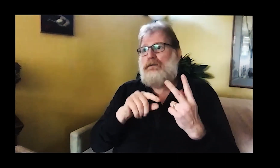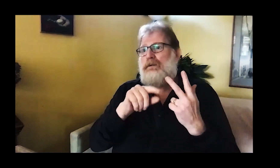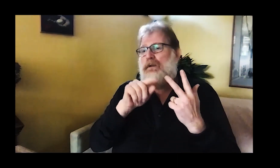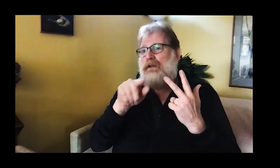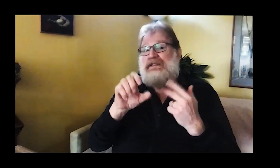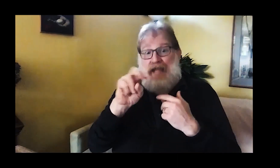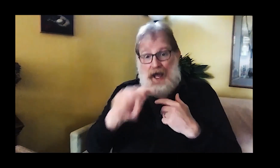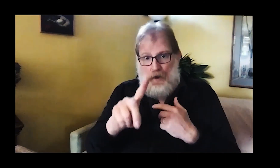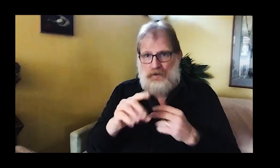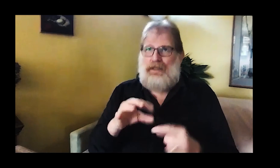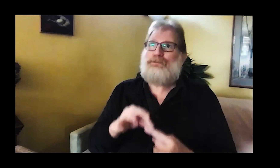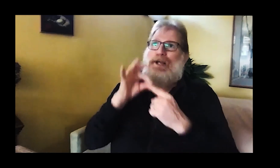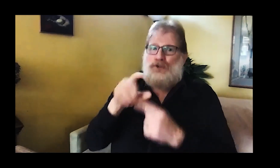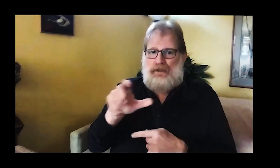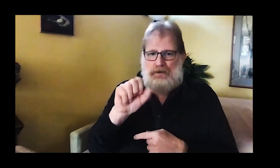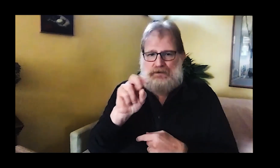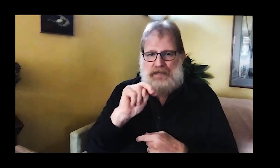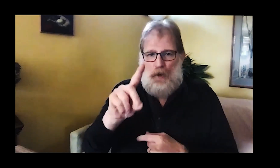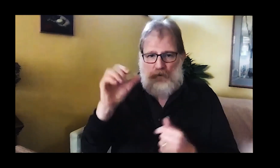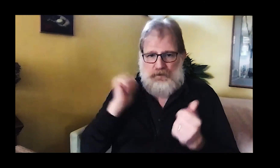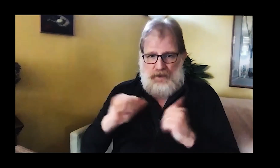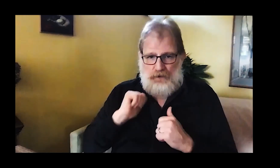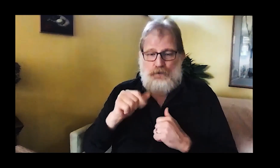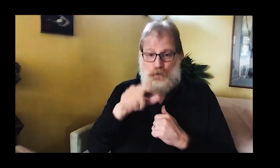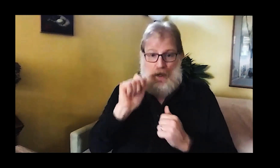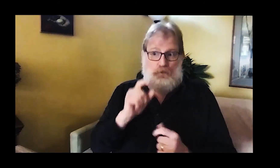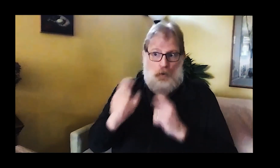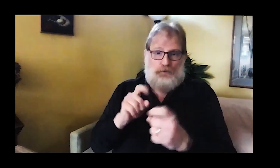Sound - specially Sound Theater. You can make donations to them.